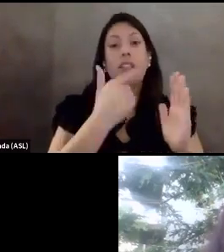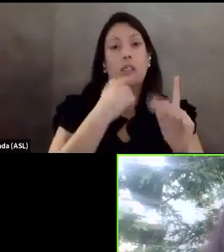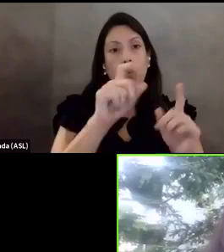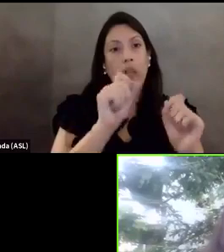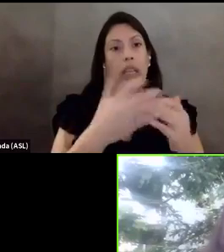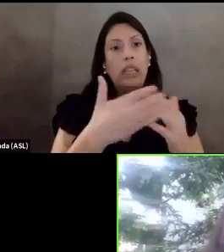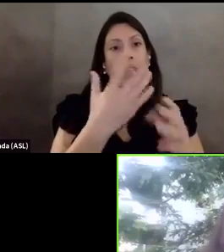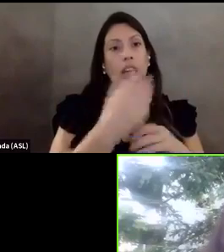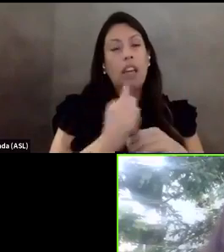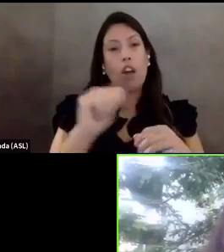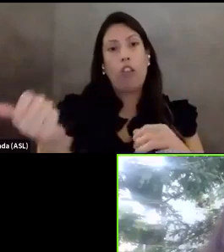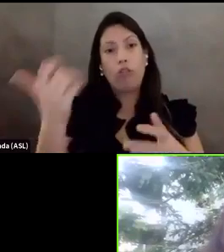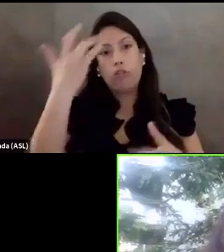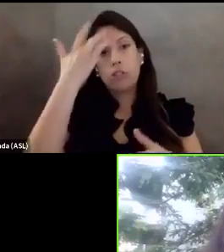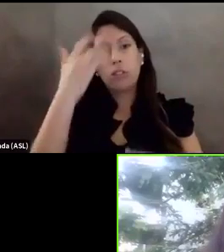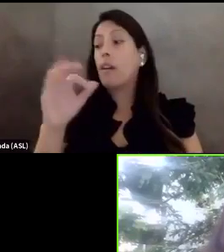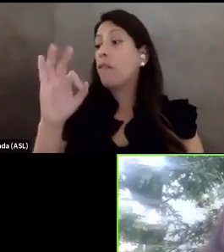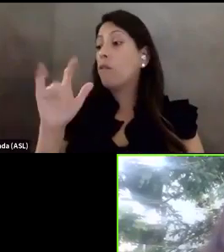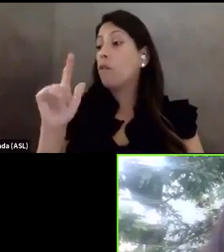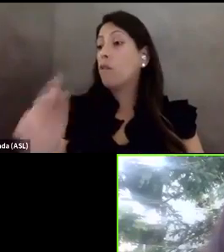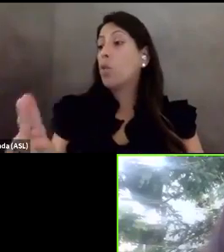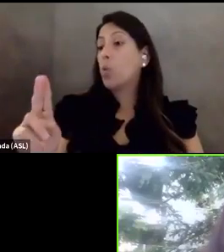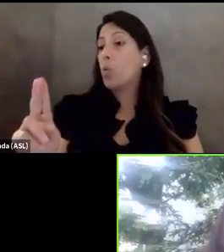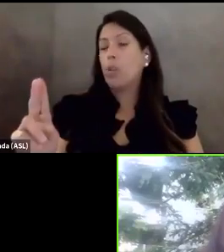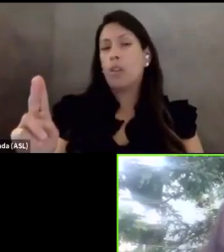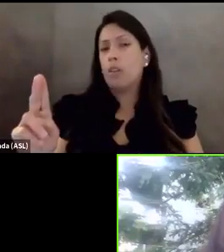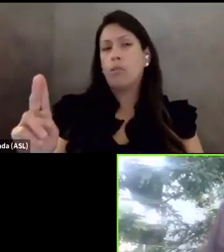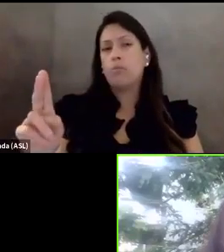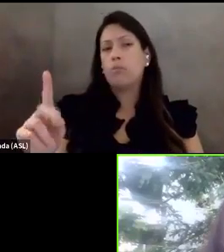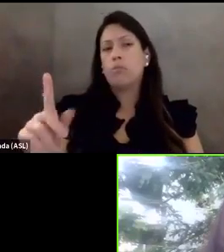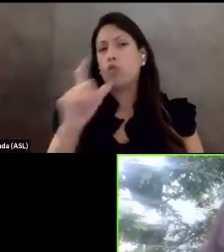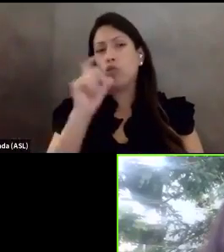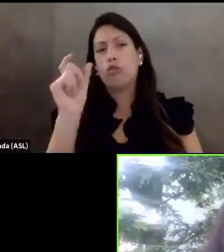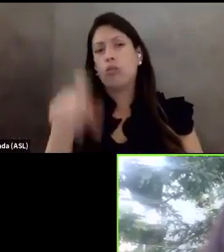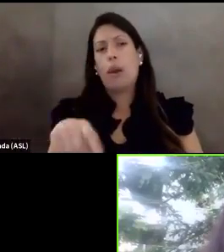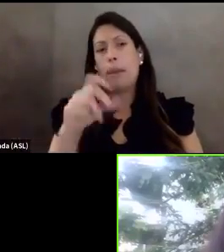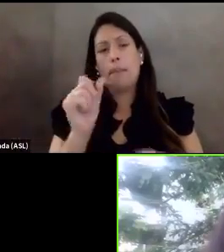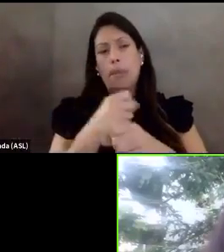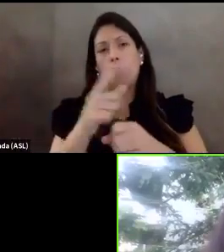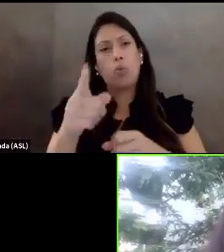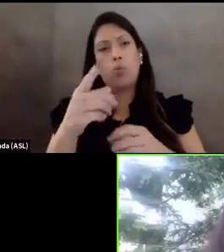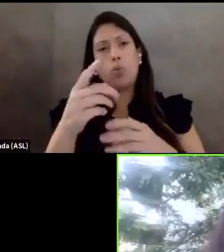The flu vaccine should not make you more likely to get other respray illnesses, you